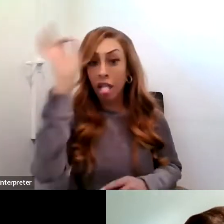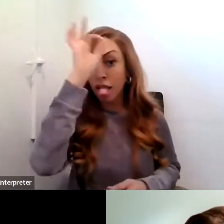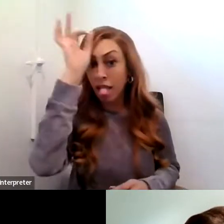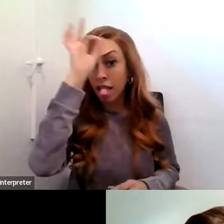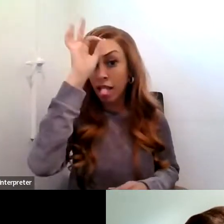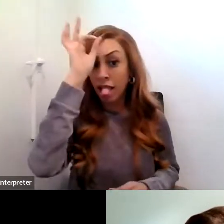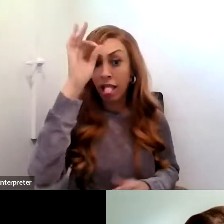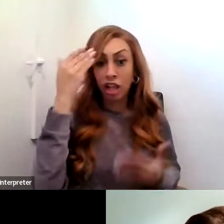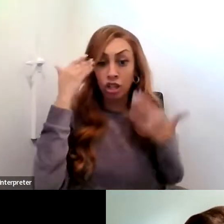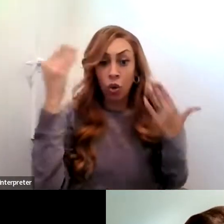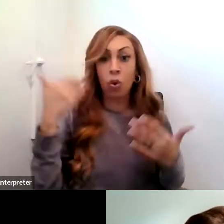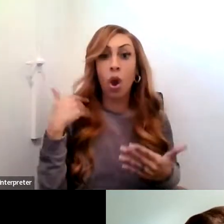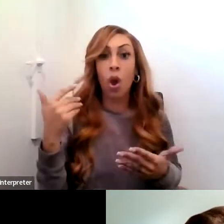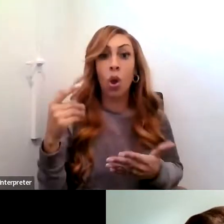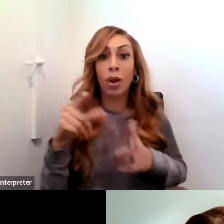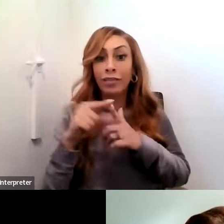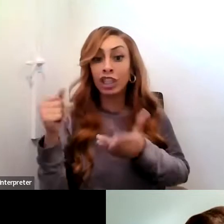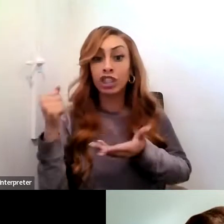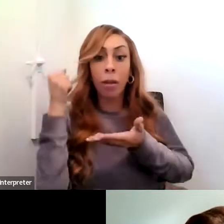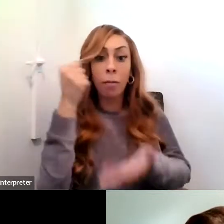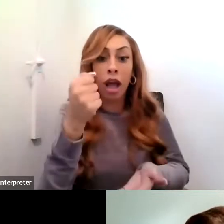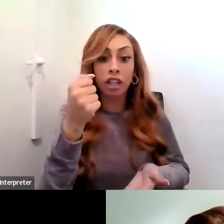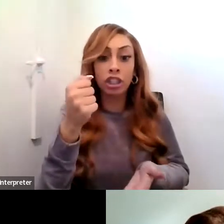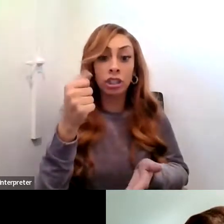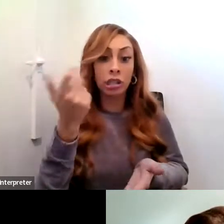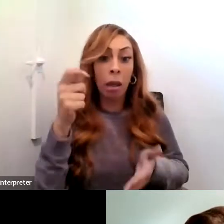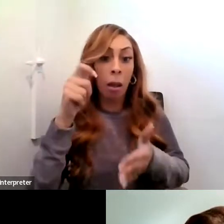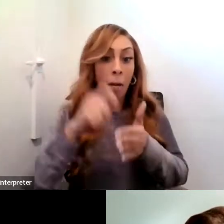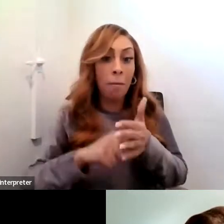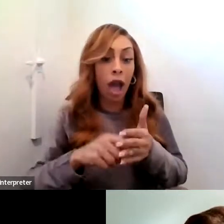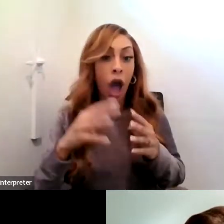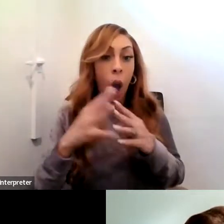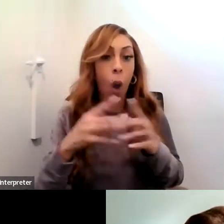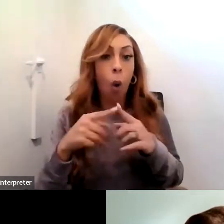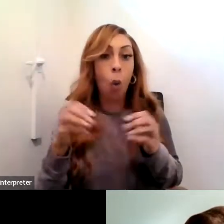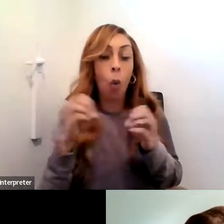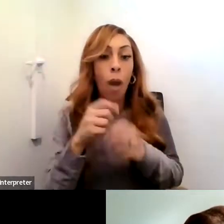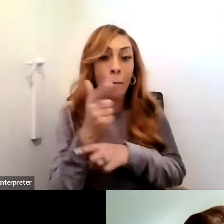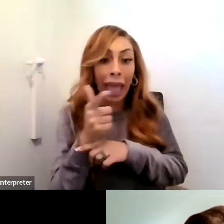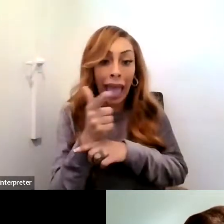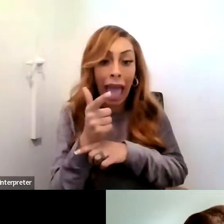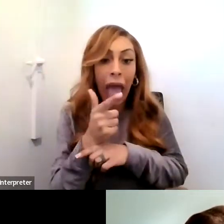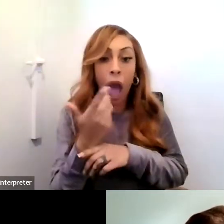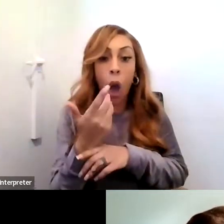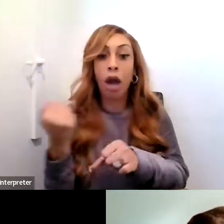whether your digital budget is buying a webcam or whether you need to involve a production company